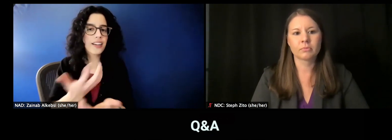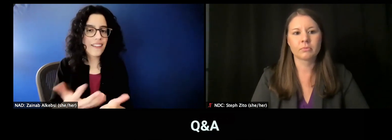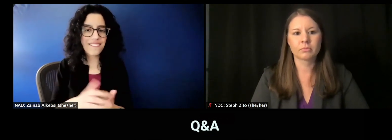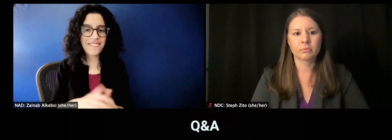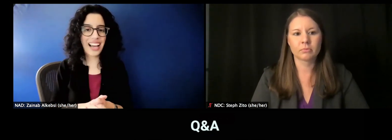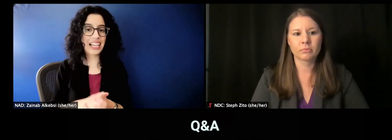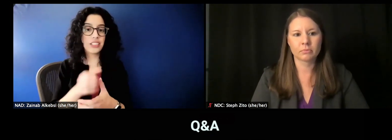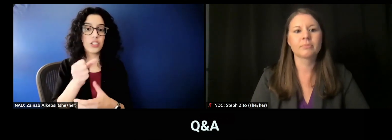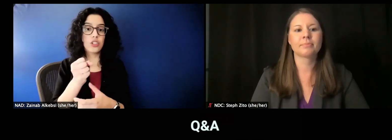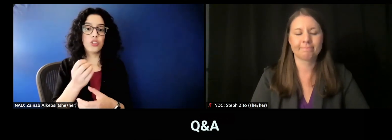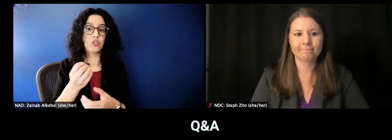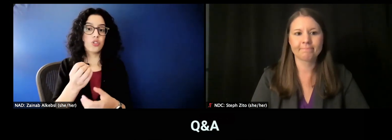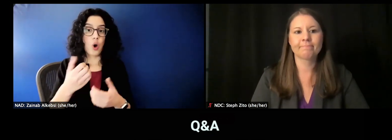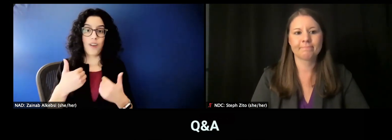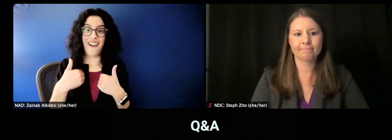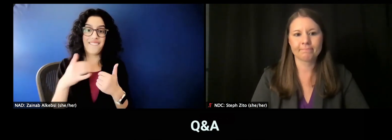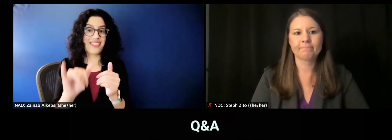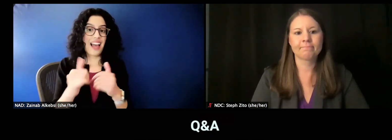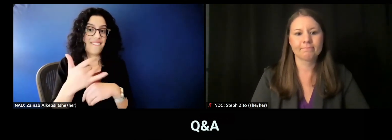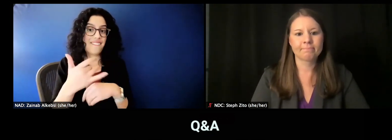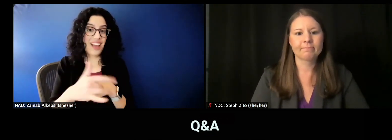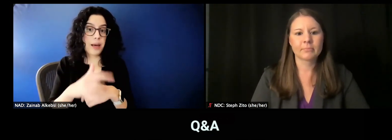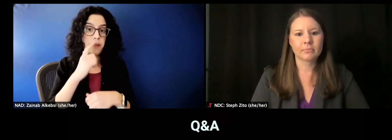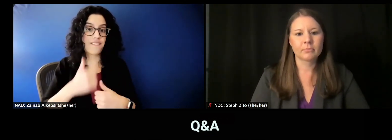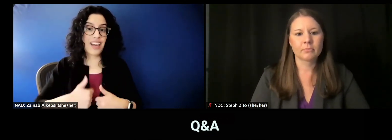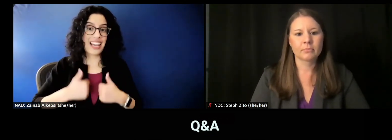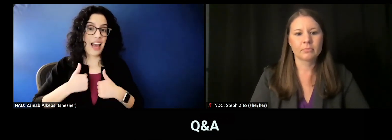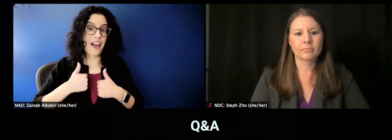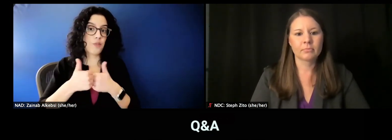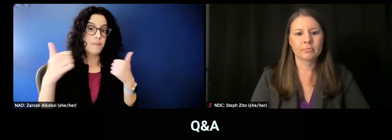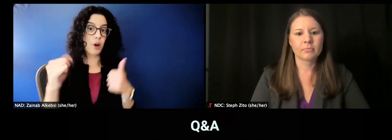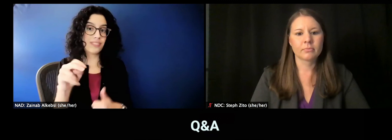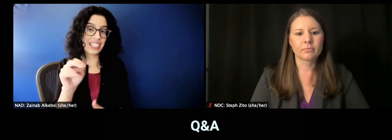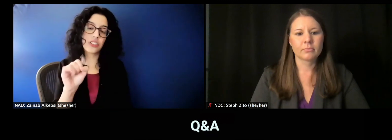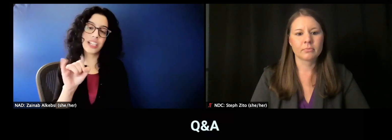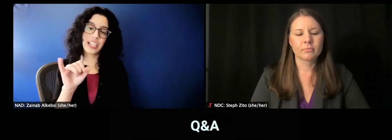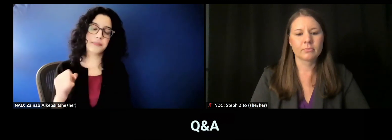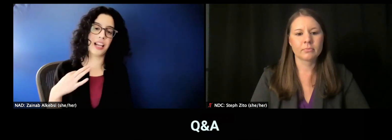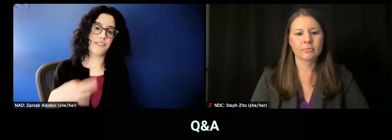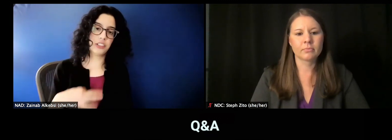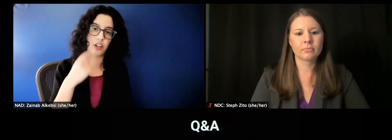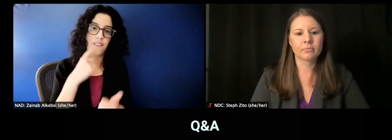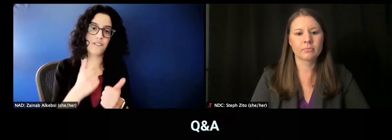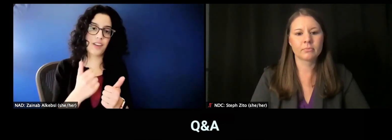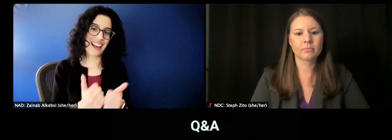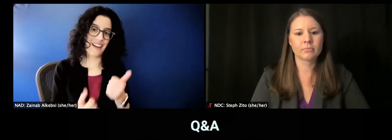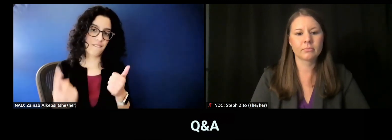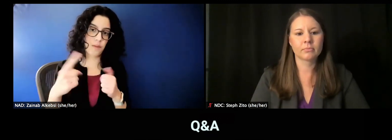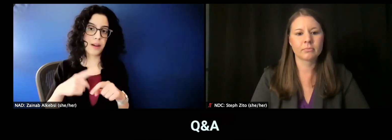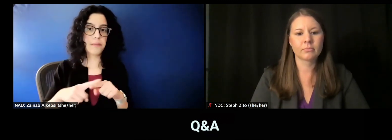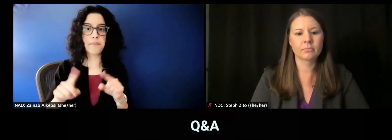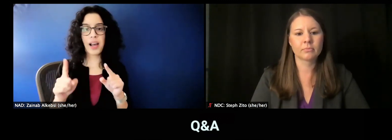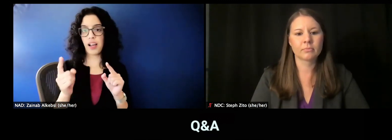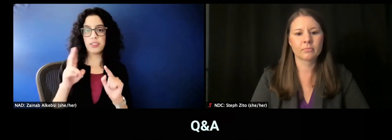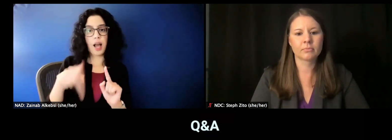access, having captions is beneficial for everybody tuning in.